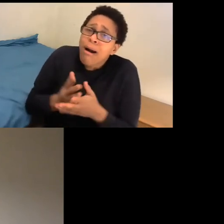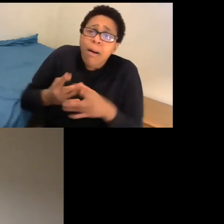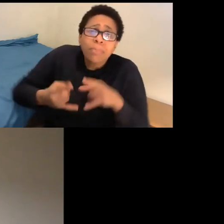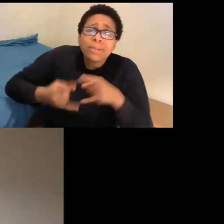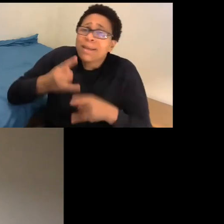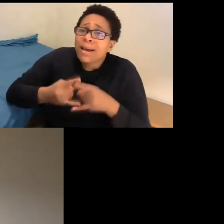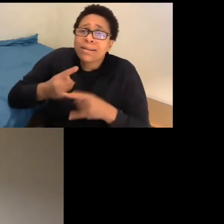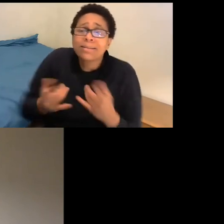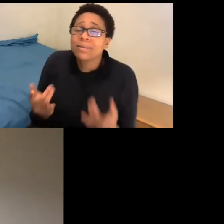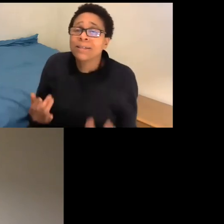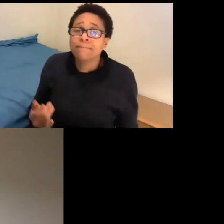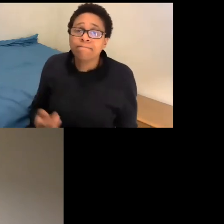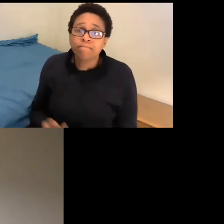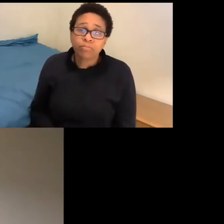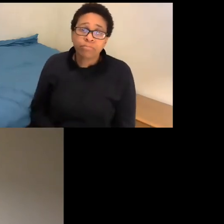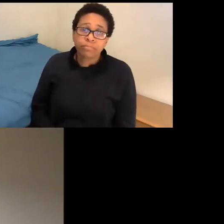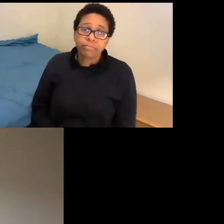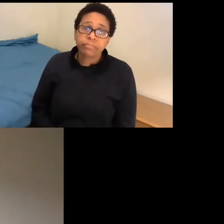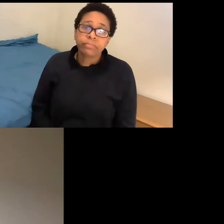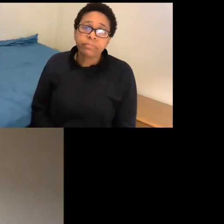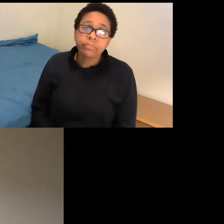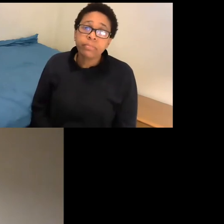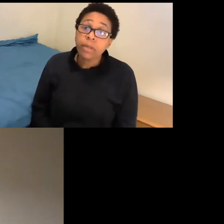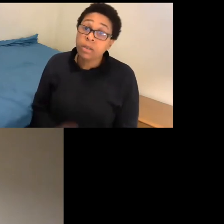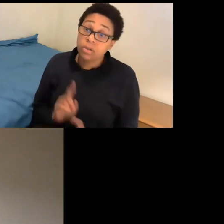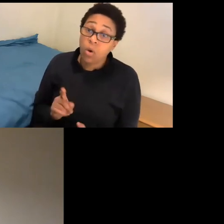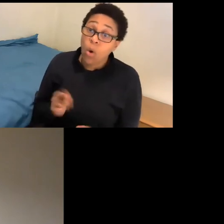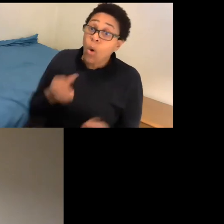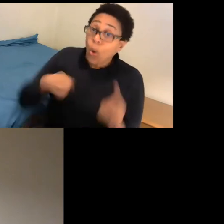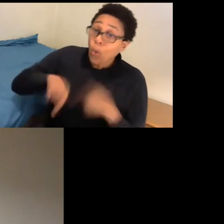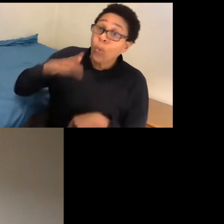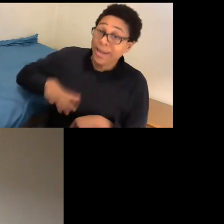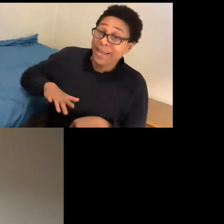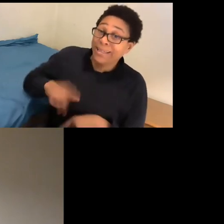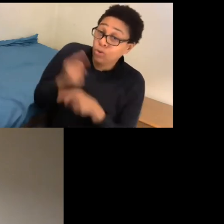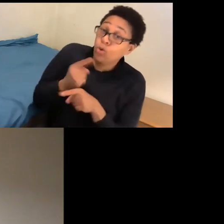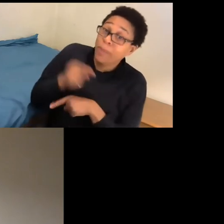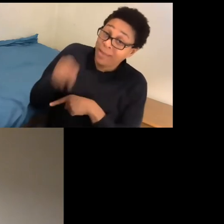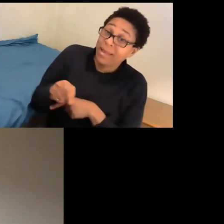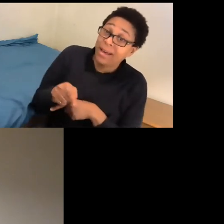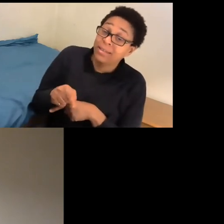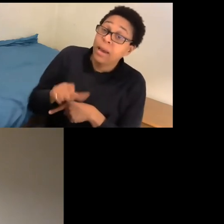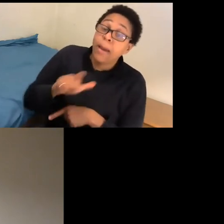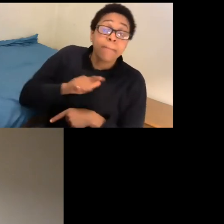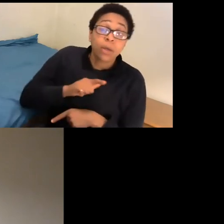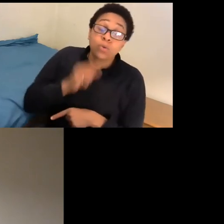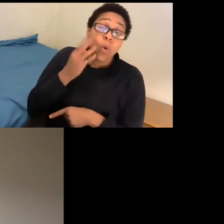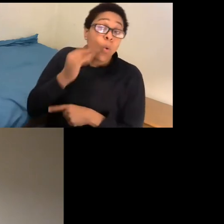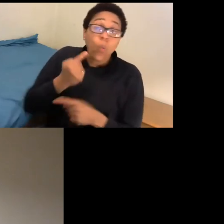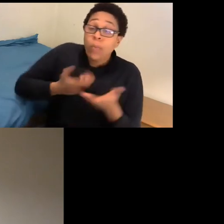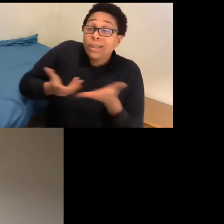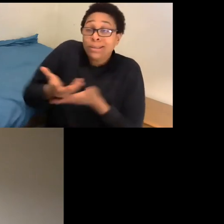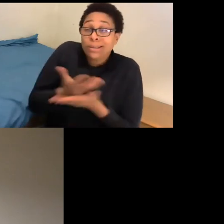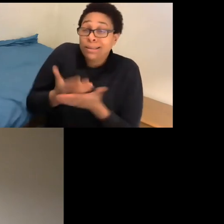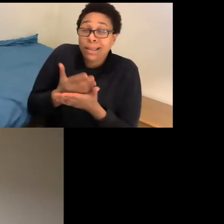somewhere. This is what we need to talk about when we talk about patriarchy and heteronormativity in certain Muslim political